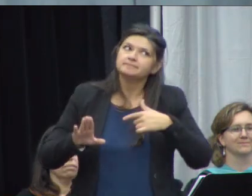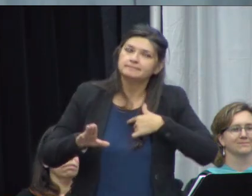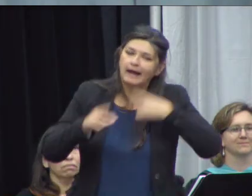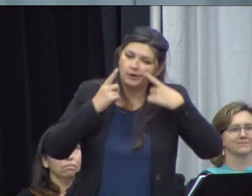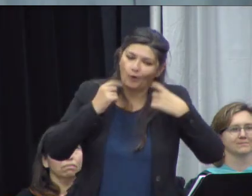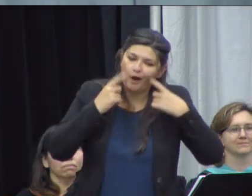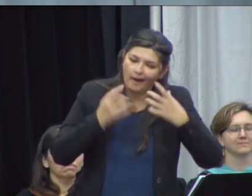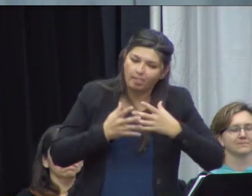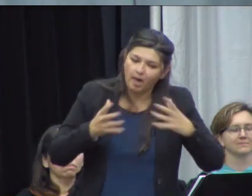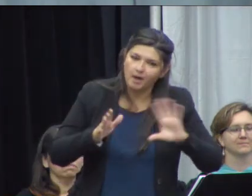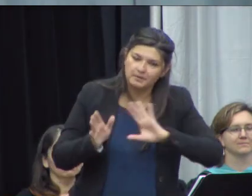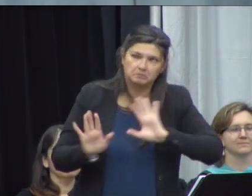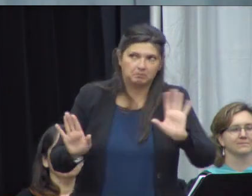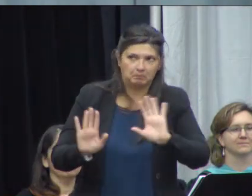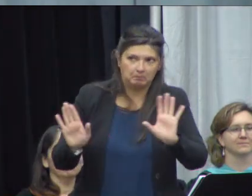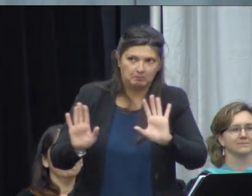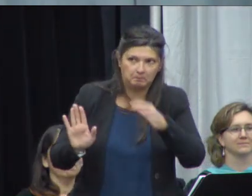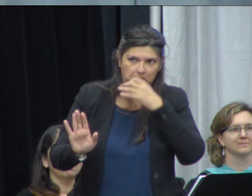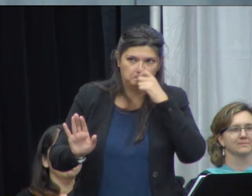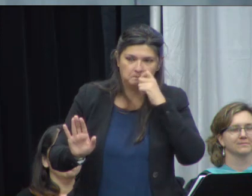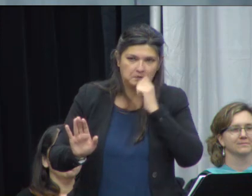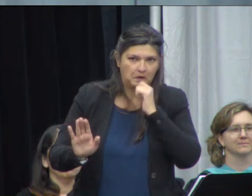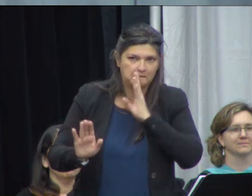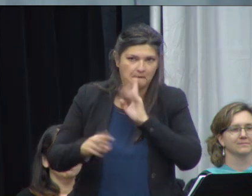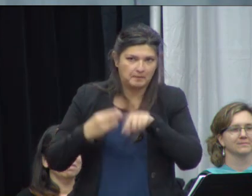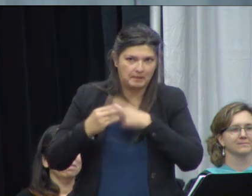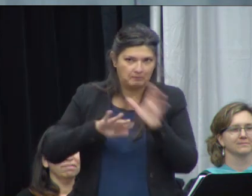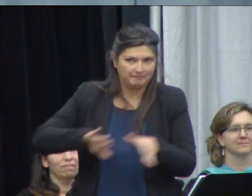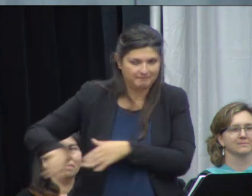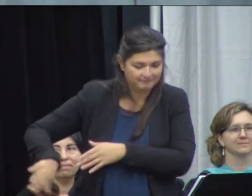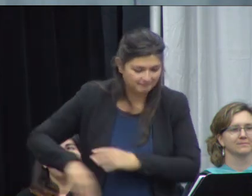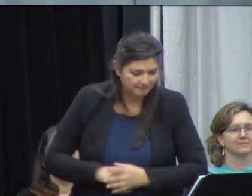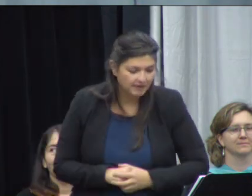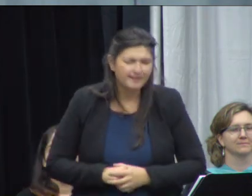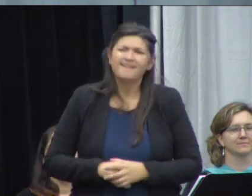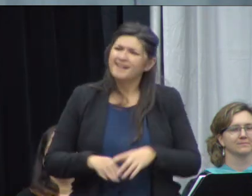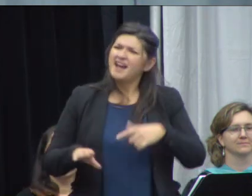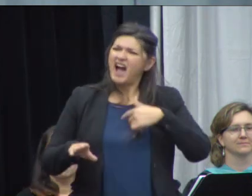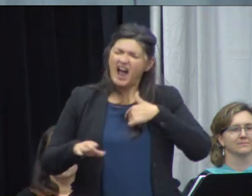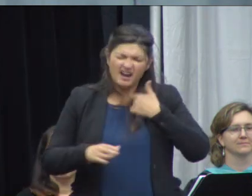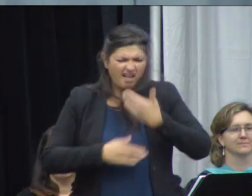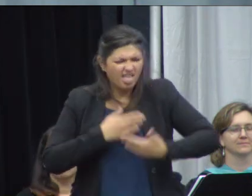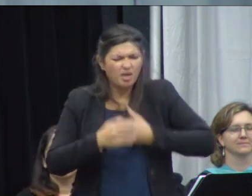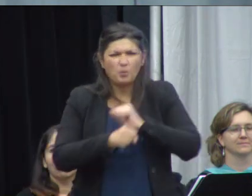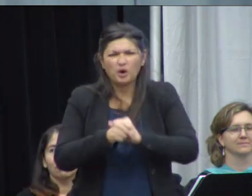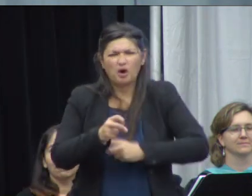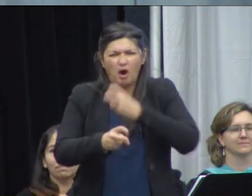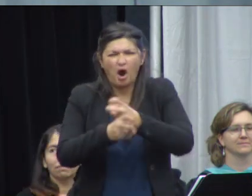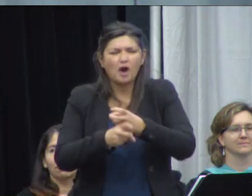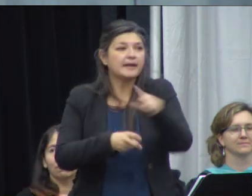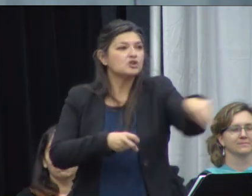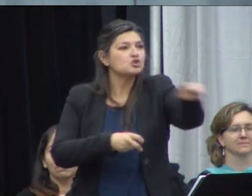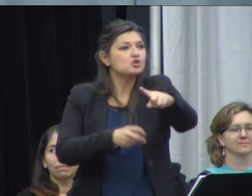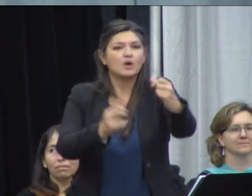The point is that I had worked so hard to make my dreams happen, and I know each of you can as well, whether your dreams are to become doctors,